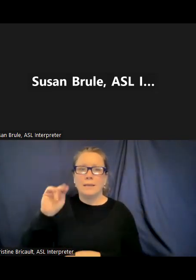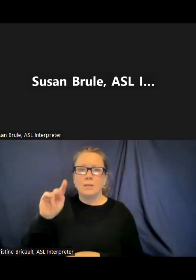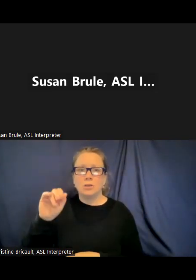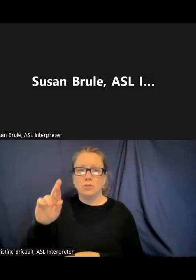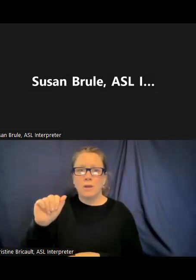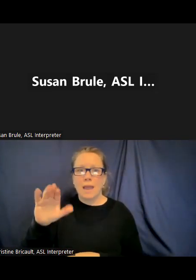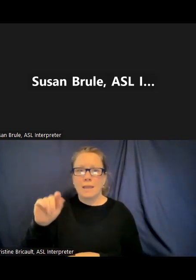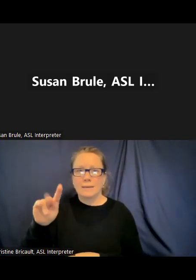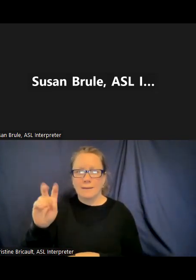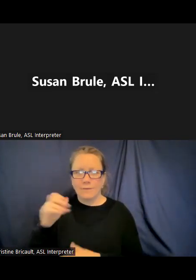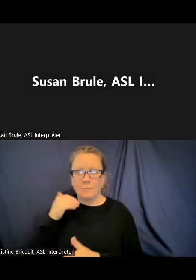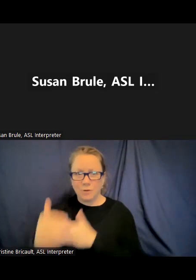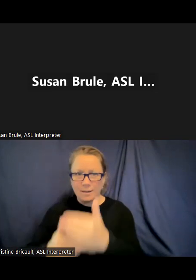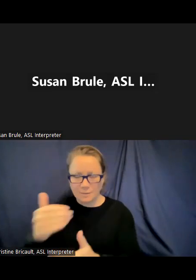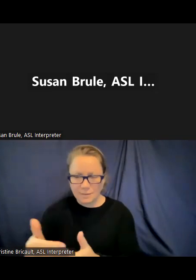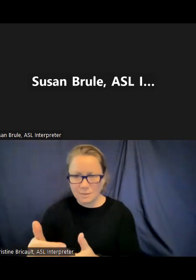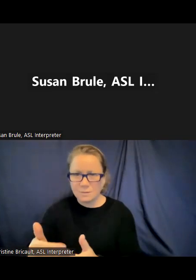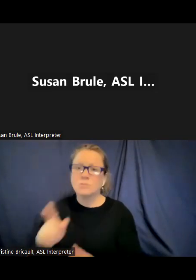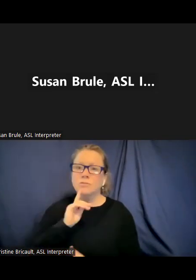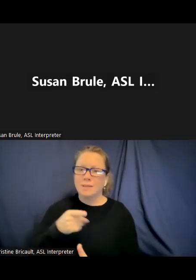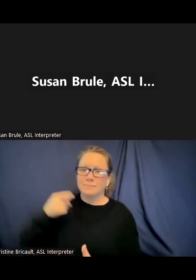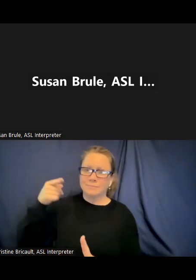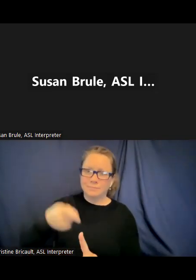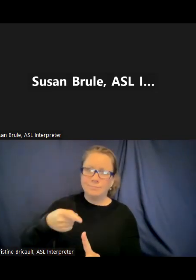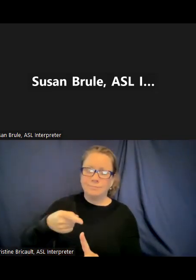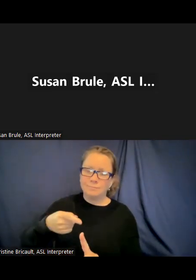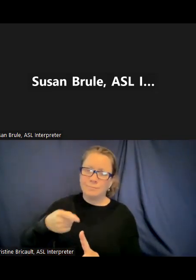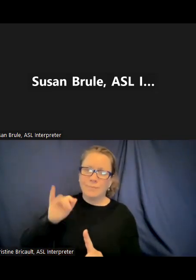And the interactive process is really the cornerstone of the ADA.